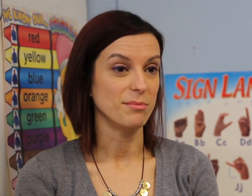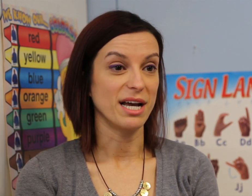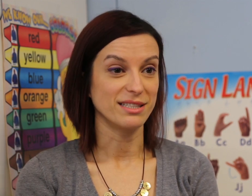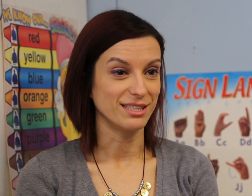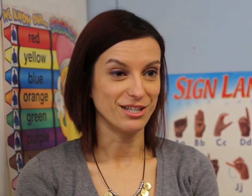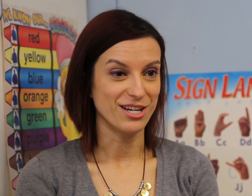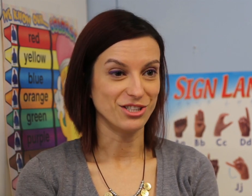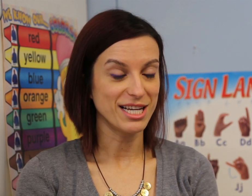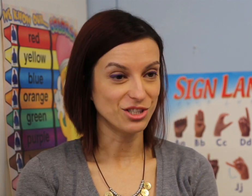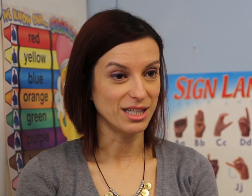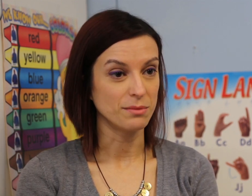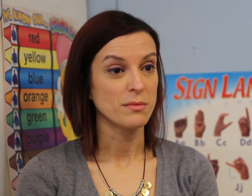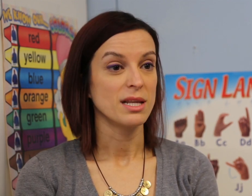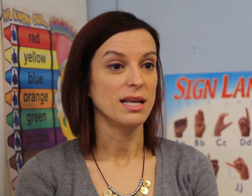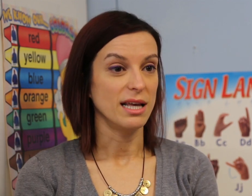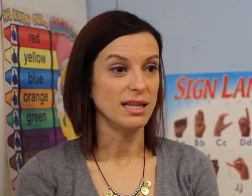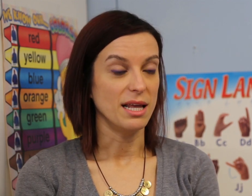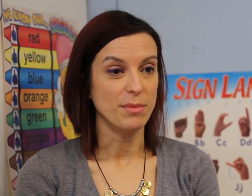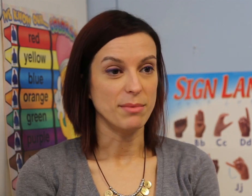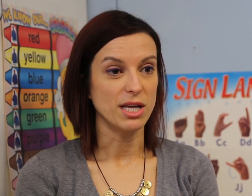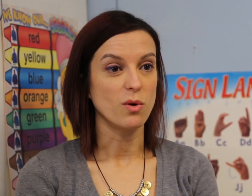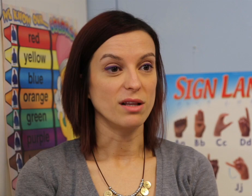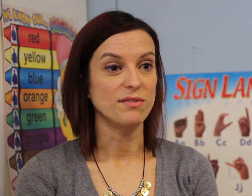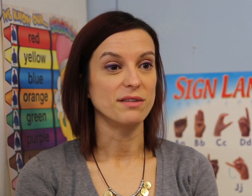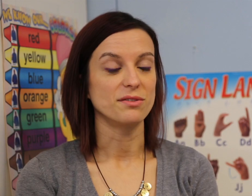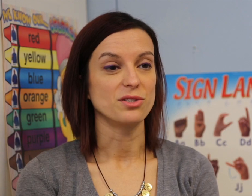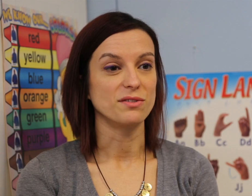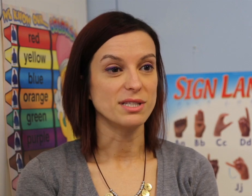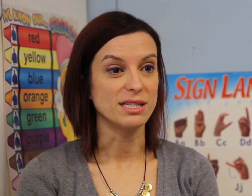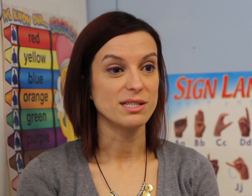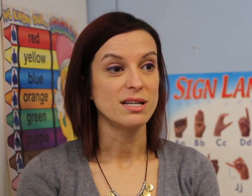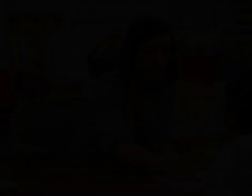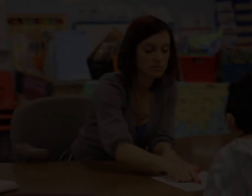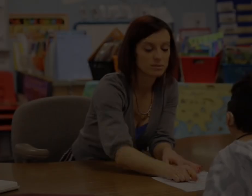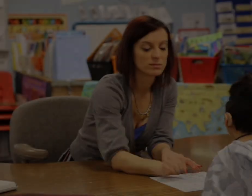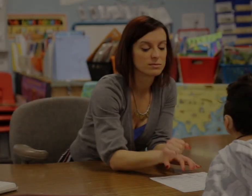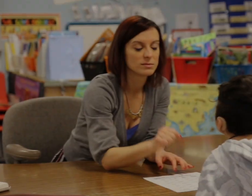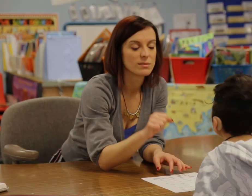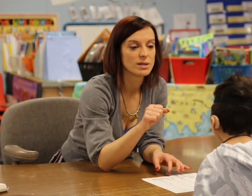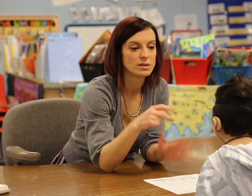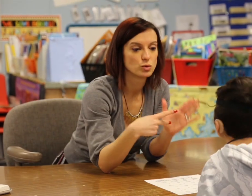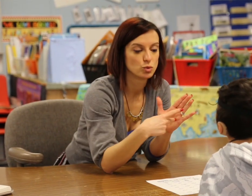impacting their education and then maybe they qualify for services students are